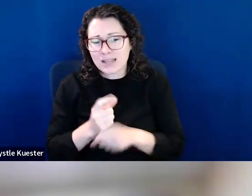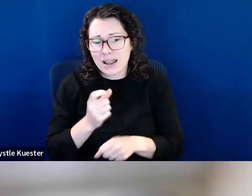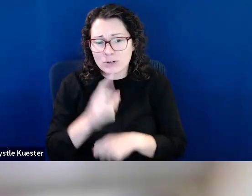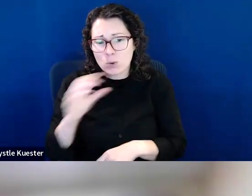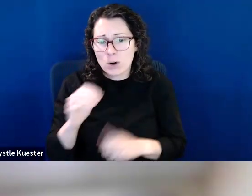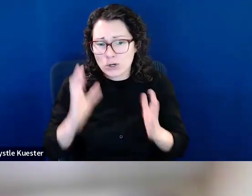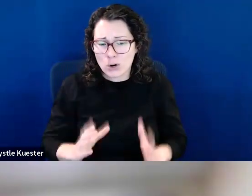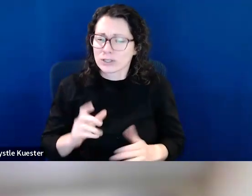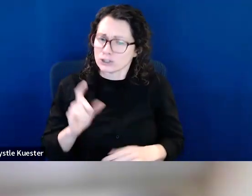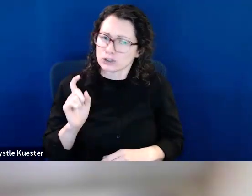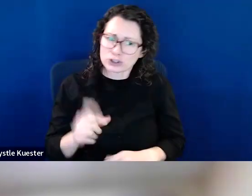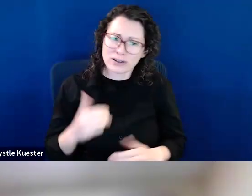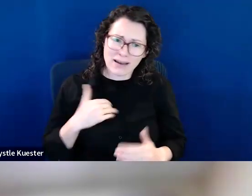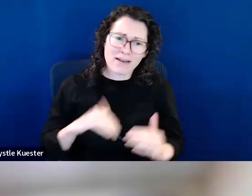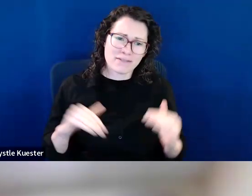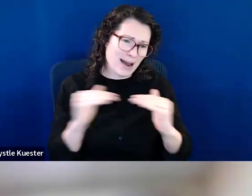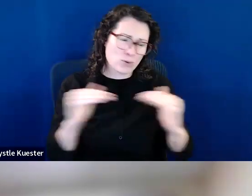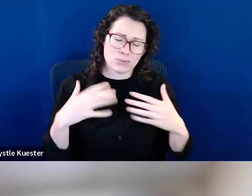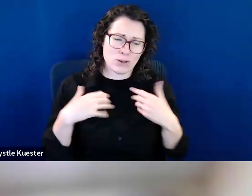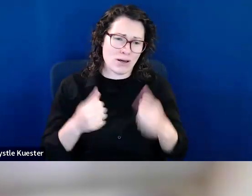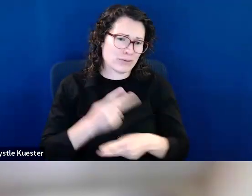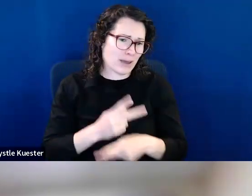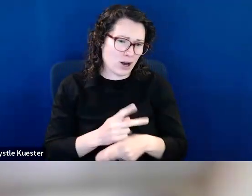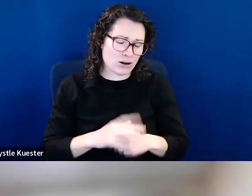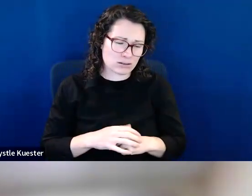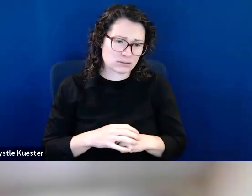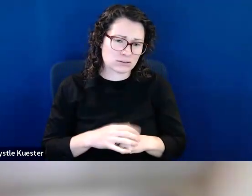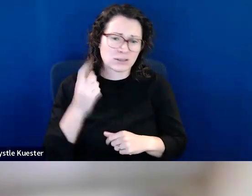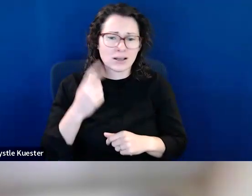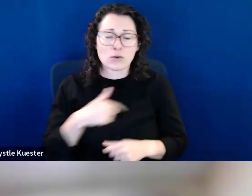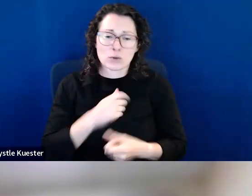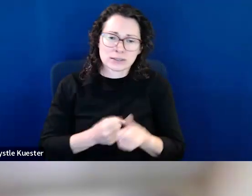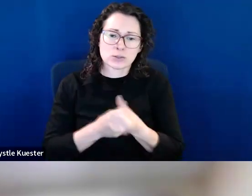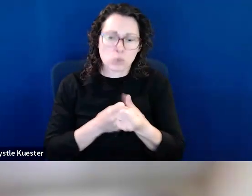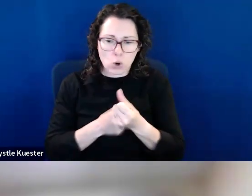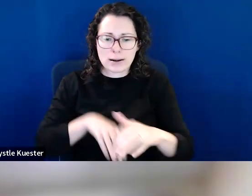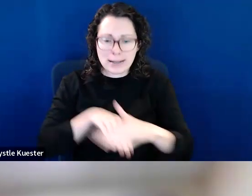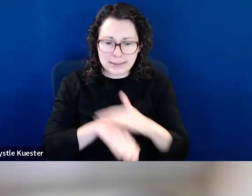deserves to receive equitable health care. When we support and promote accessible, transparent,